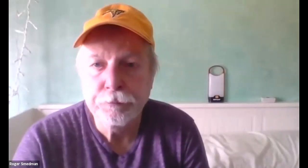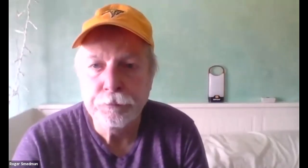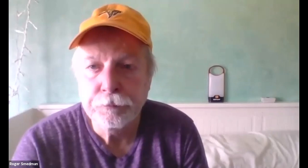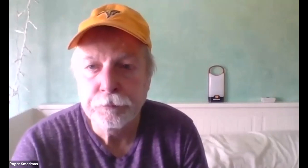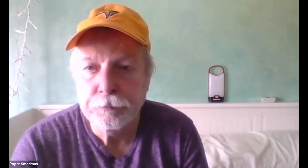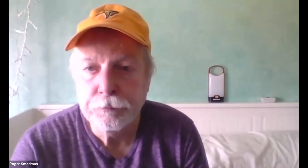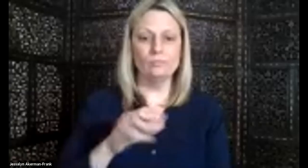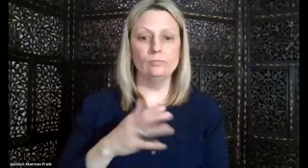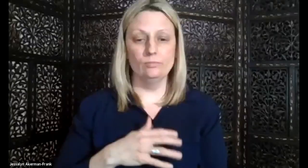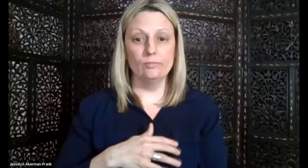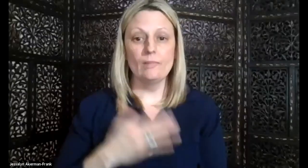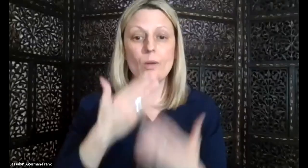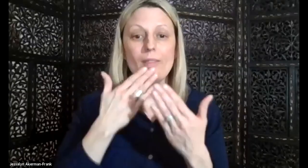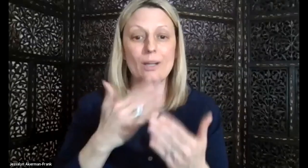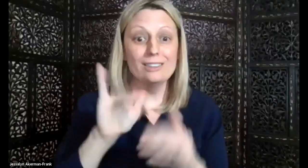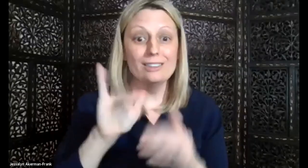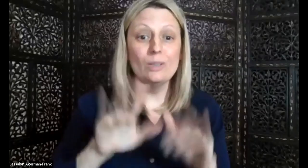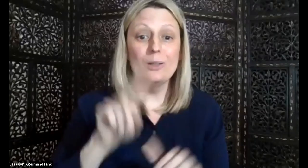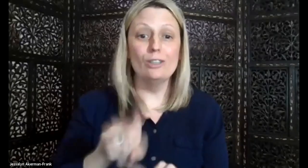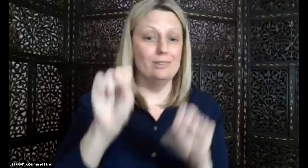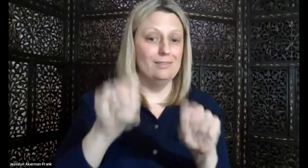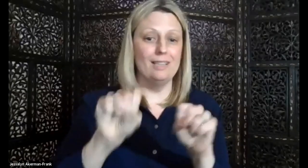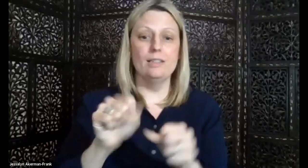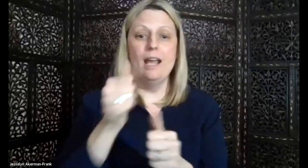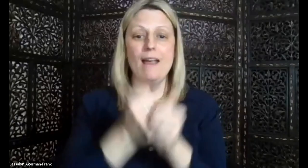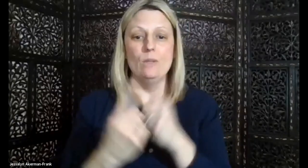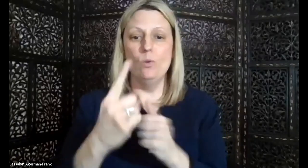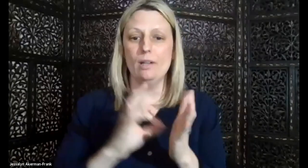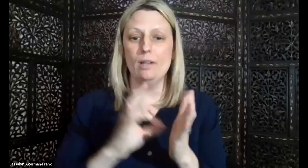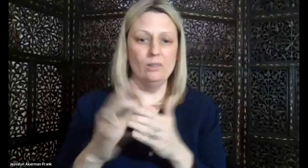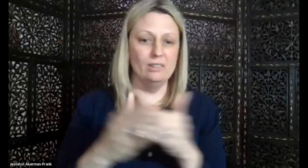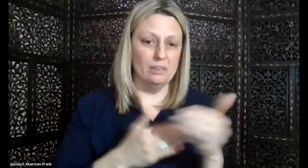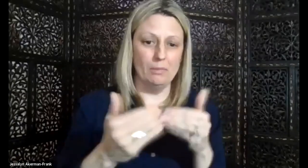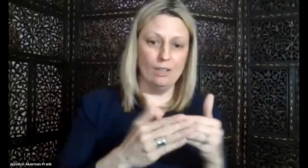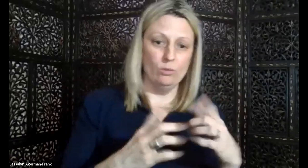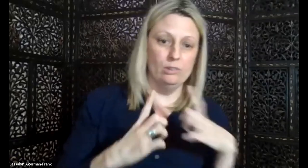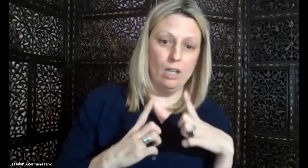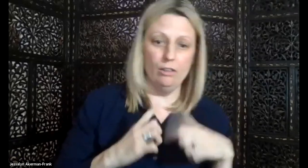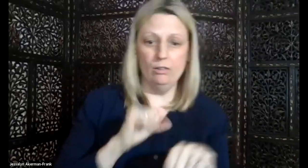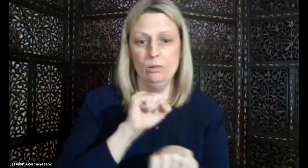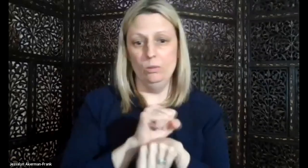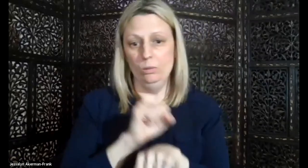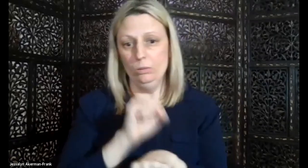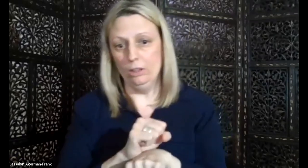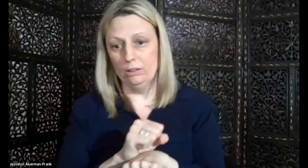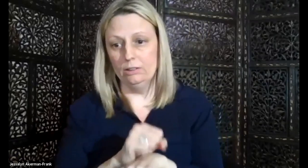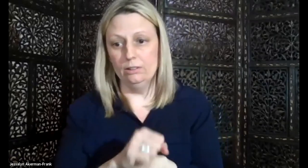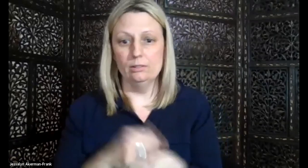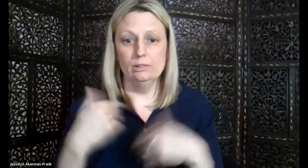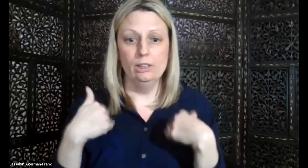were asking retired do I still need to be counted in the census? >> Roger: Yes, that is my question and that's what I